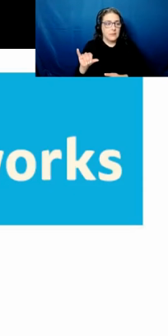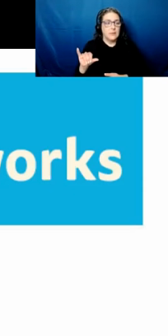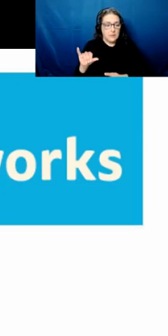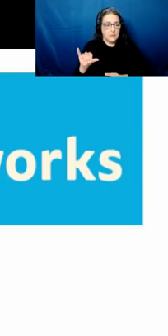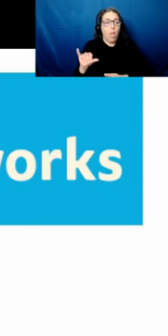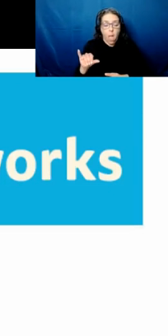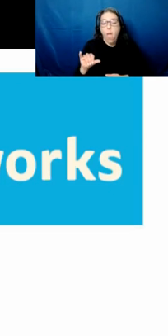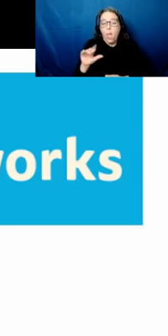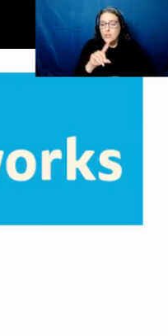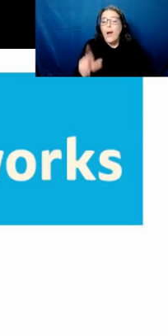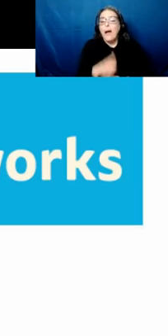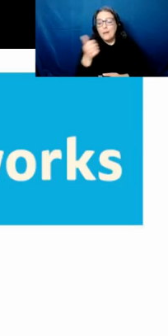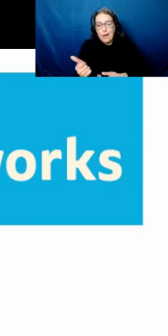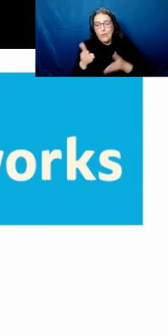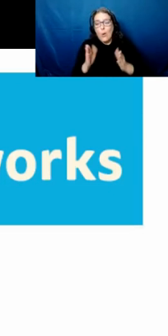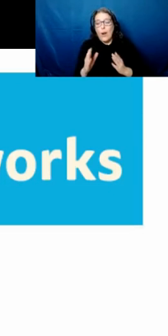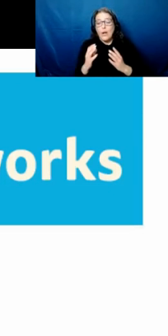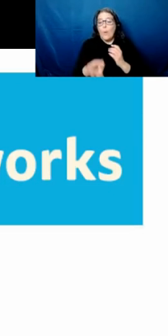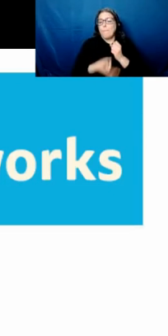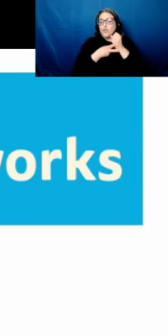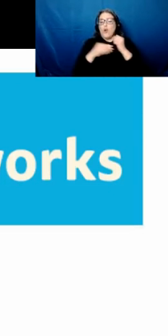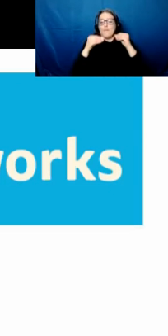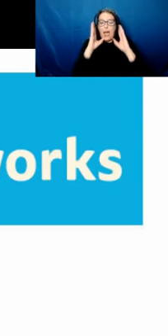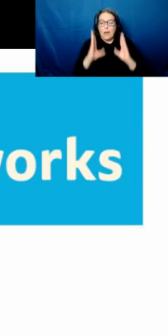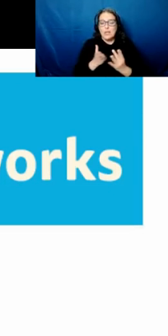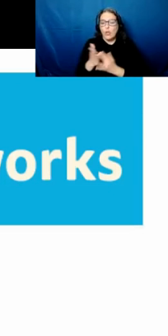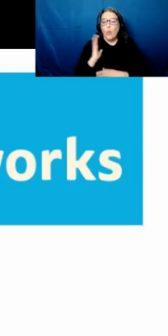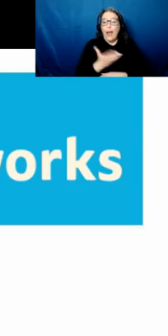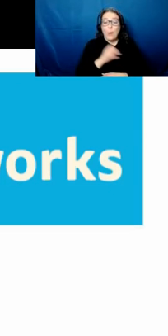I will put Michele's email in the chat.